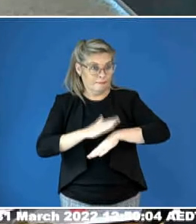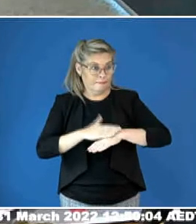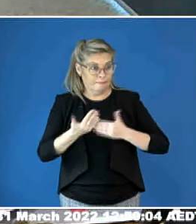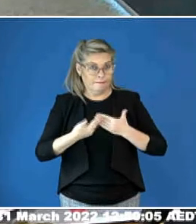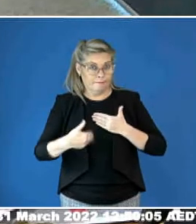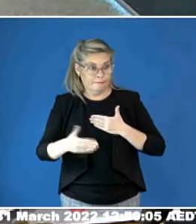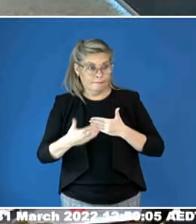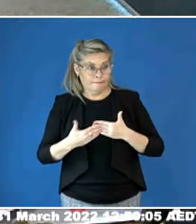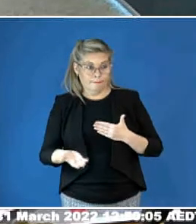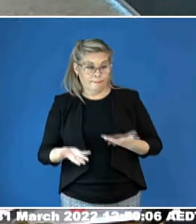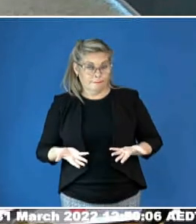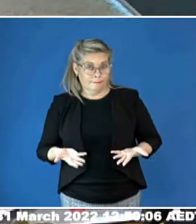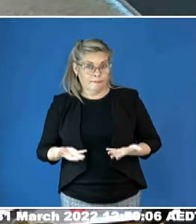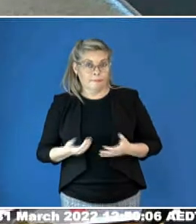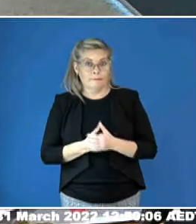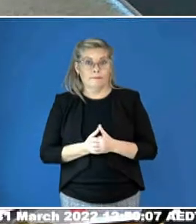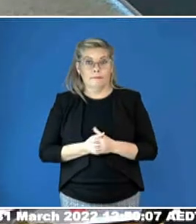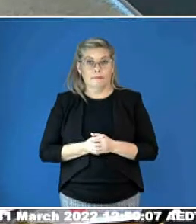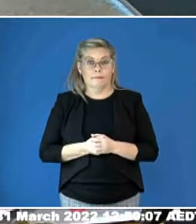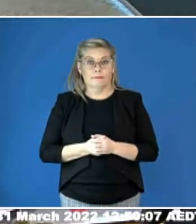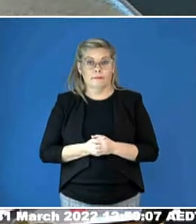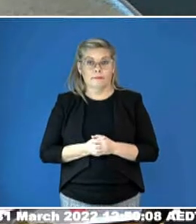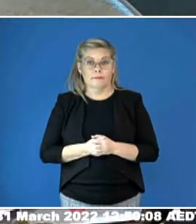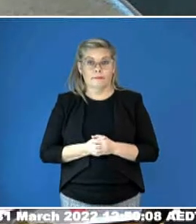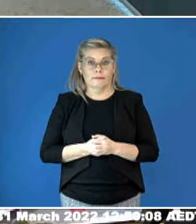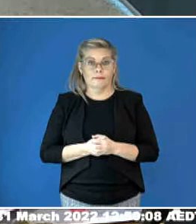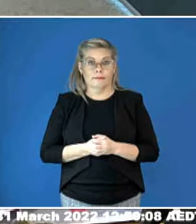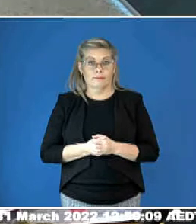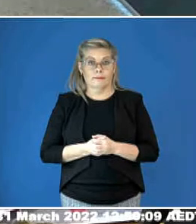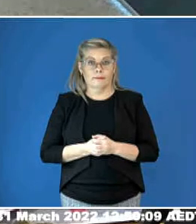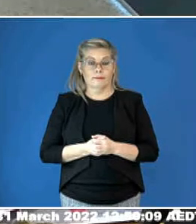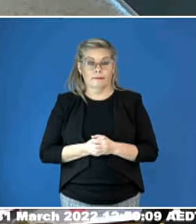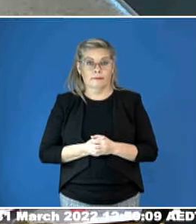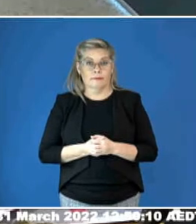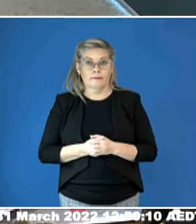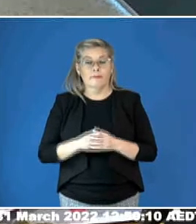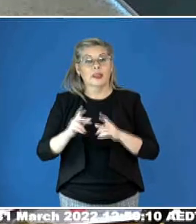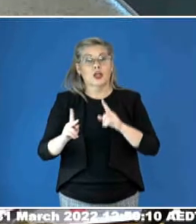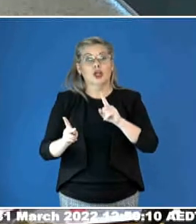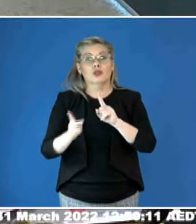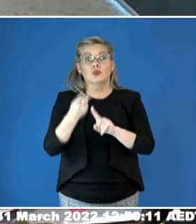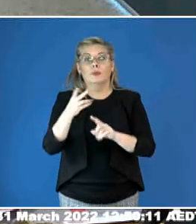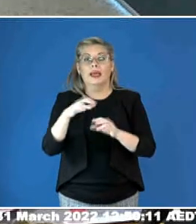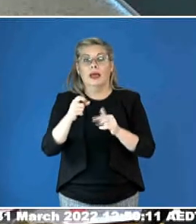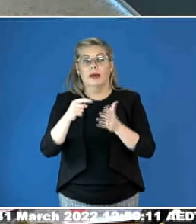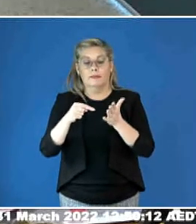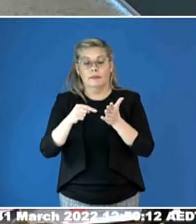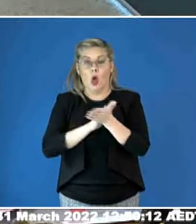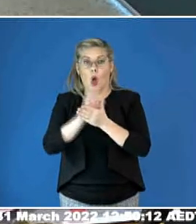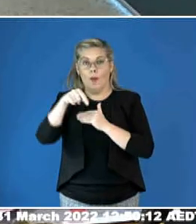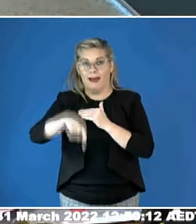Until 2 pm Sydney and Hobart time, 1 pm Brisbane time, Chair.